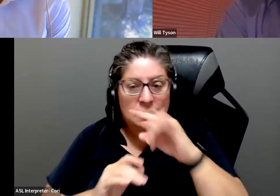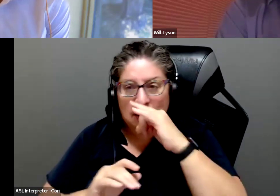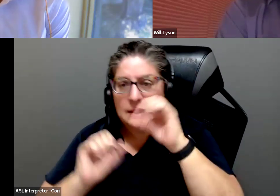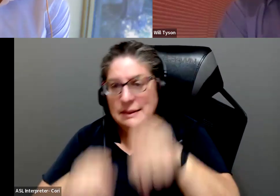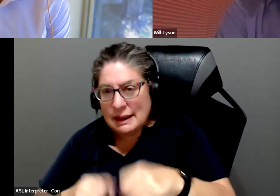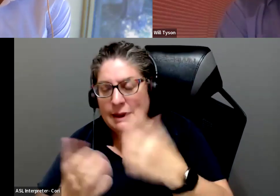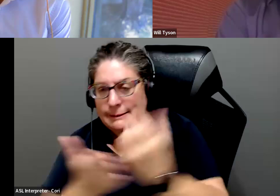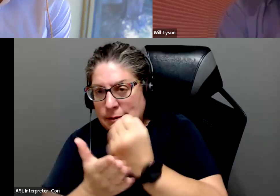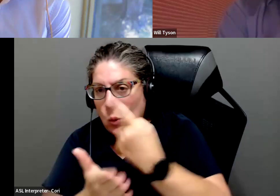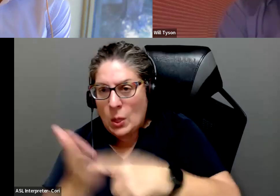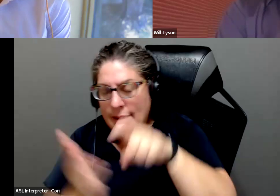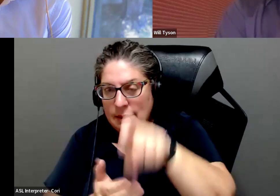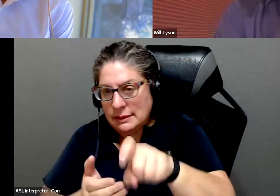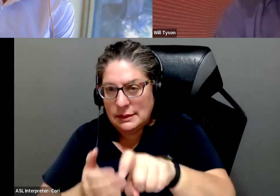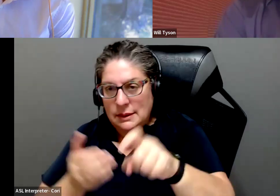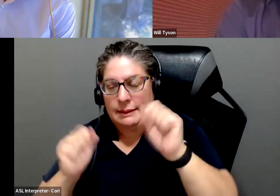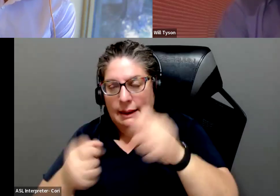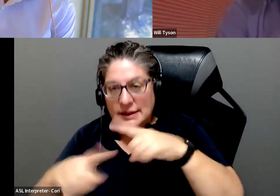that they need in order to receive.